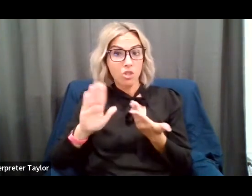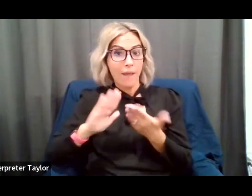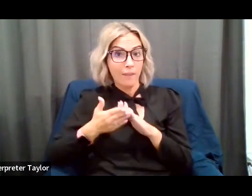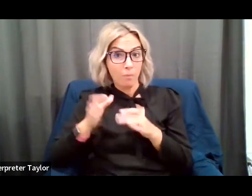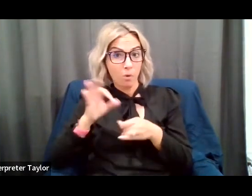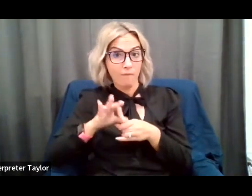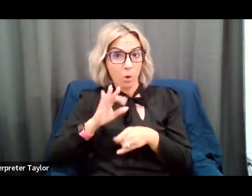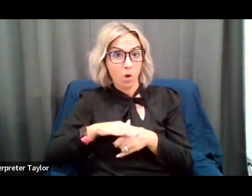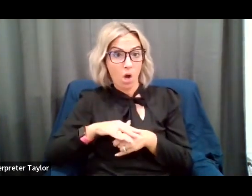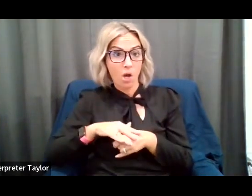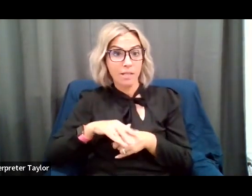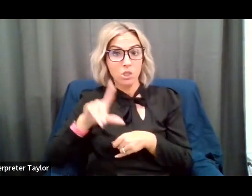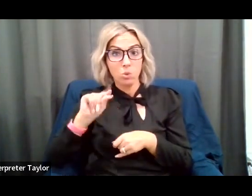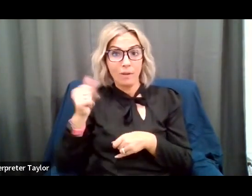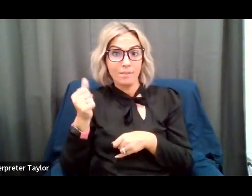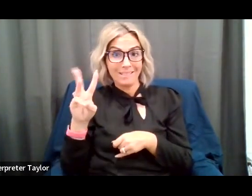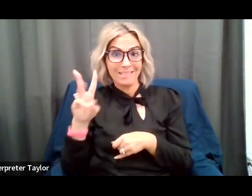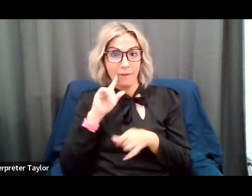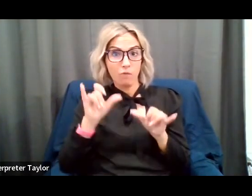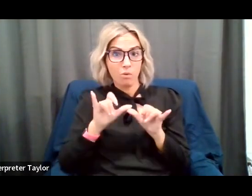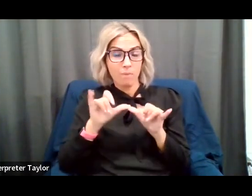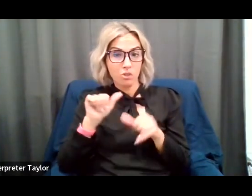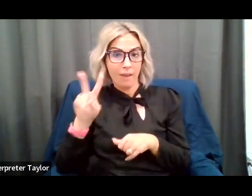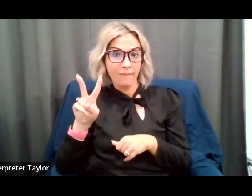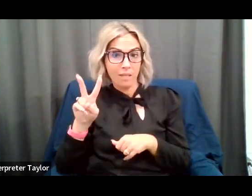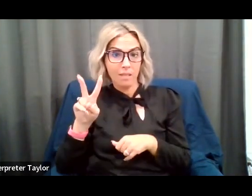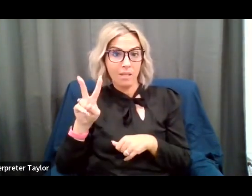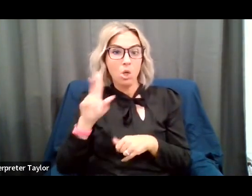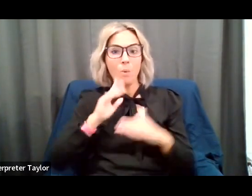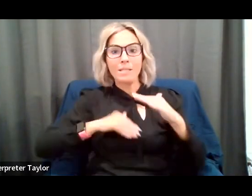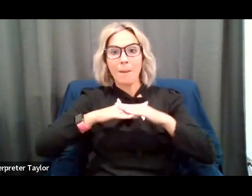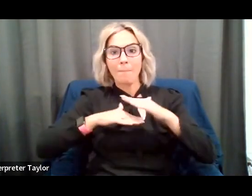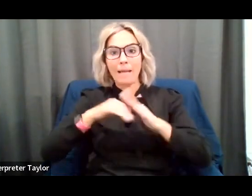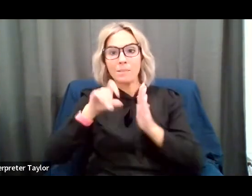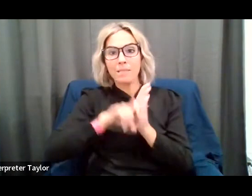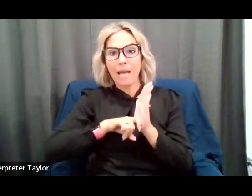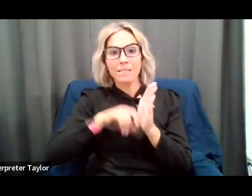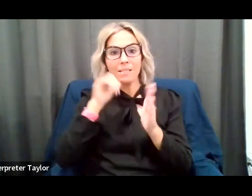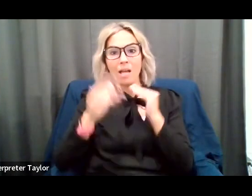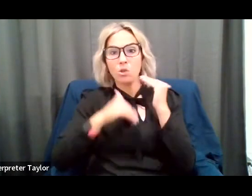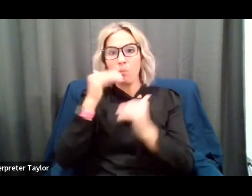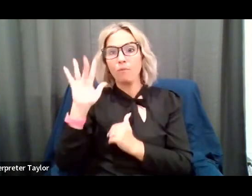2016 for Measure AV was a maximum tax not to exceed $25.